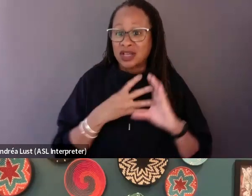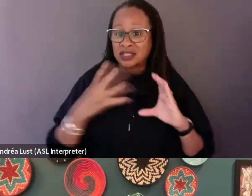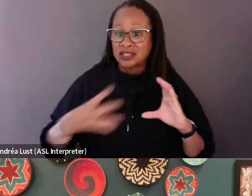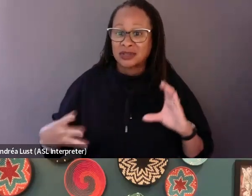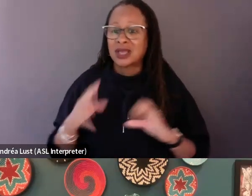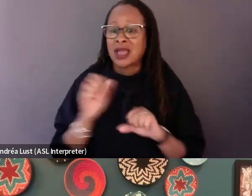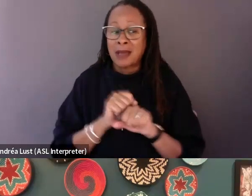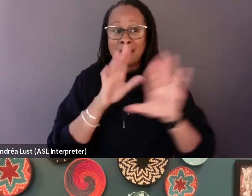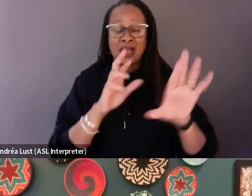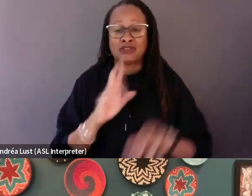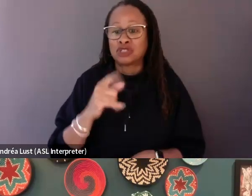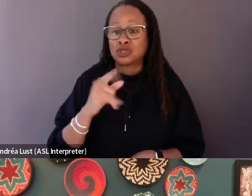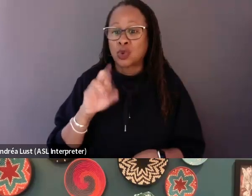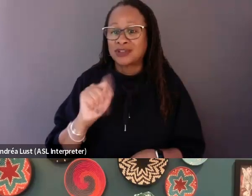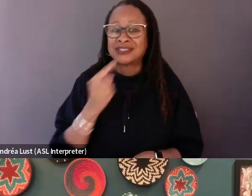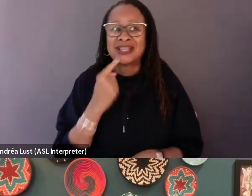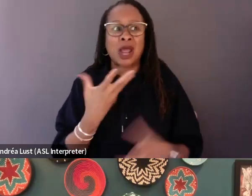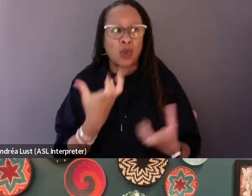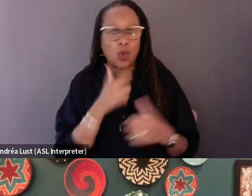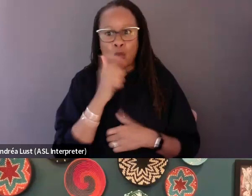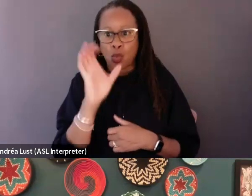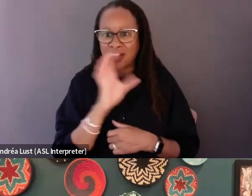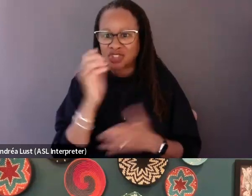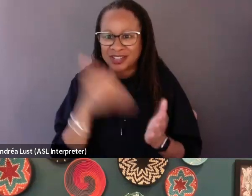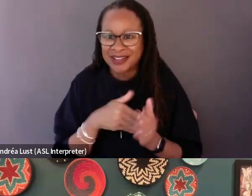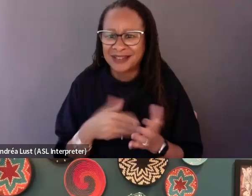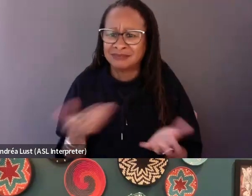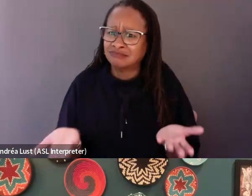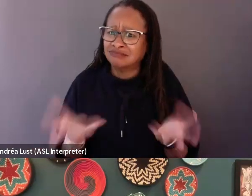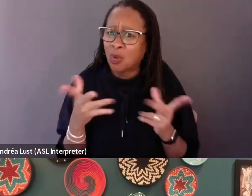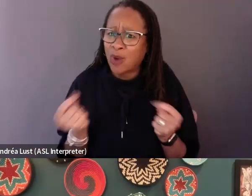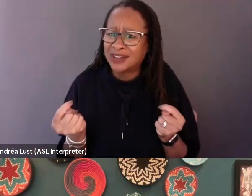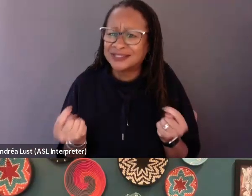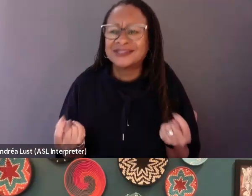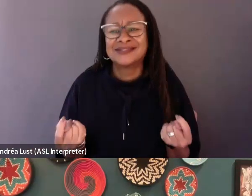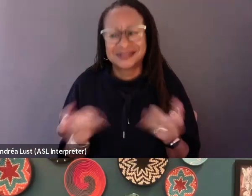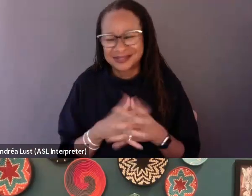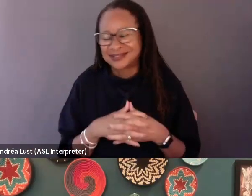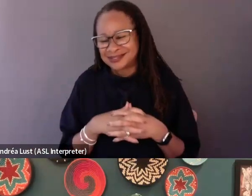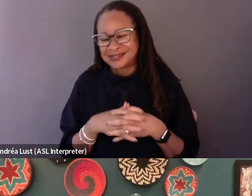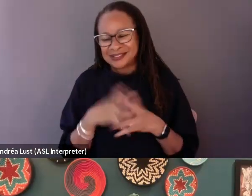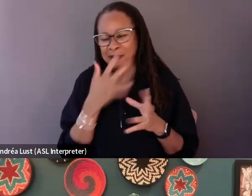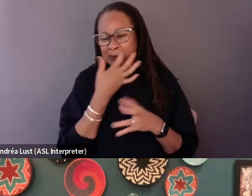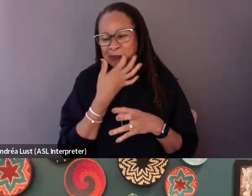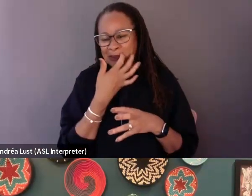who said, I wanna watch it again. And we were like, what? And then, you know, like, we've had a crazy range of response,